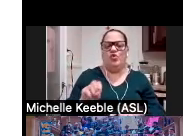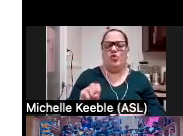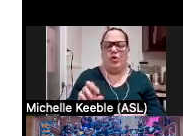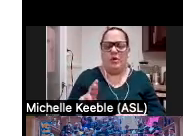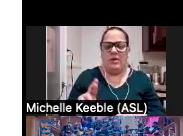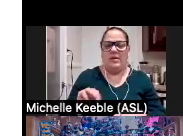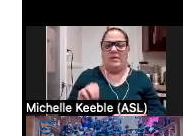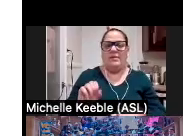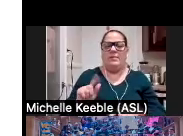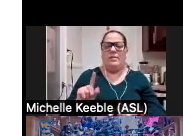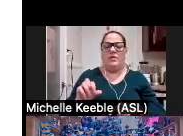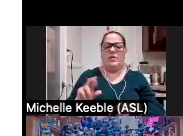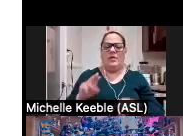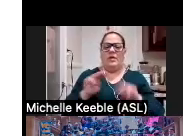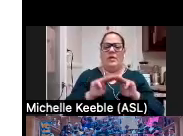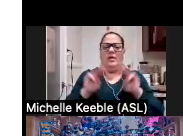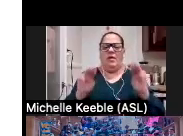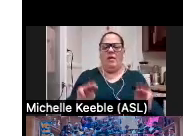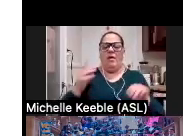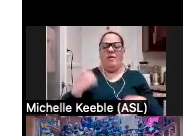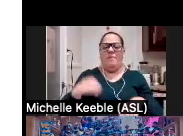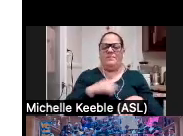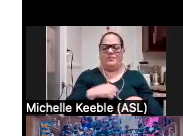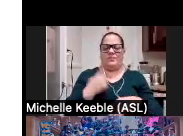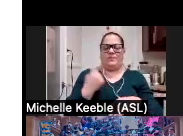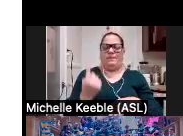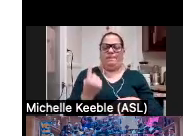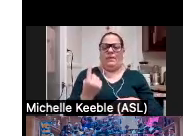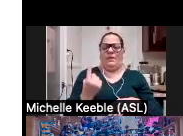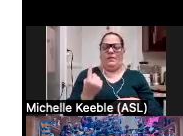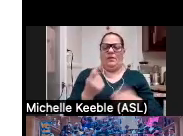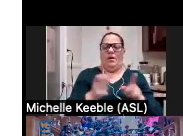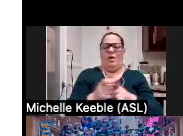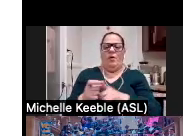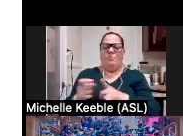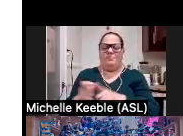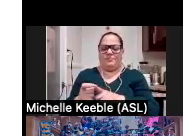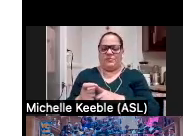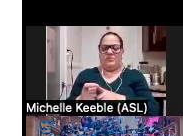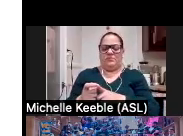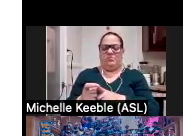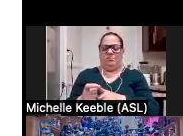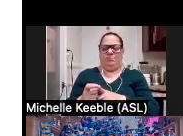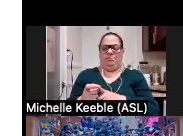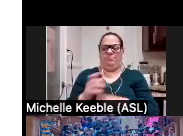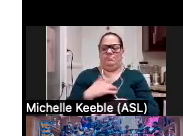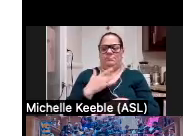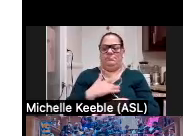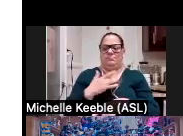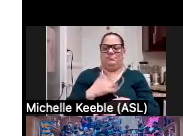history and that was word on word what they really felt about this exhibition and putting